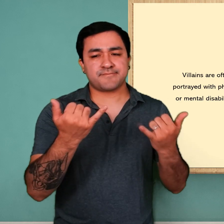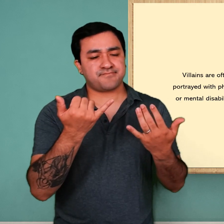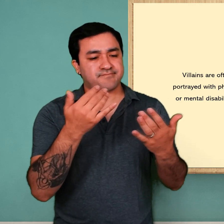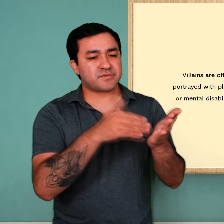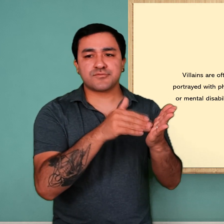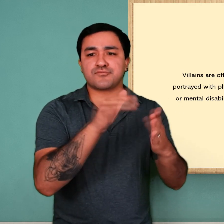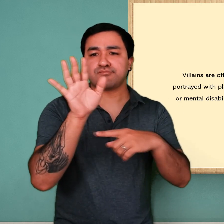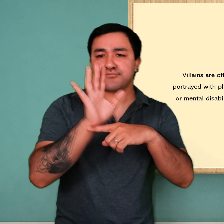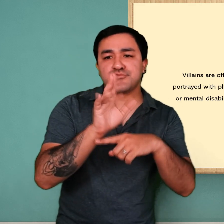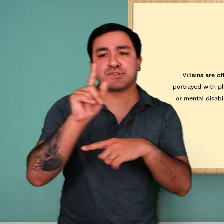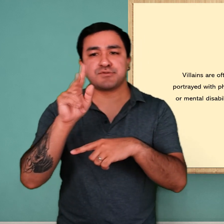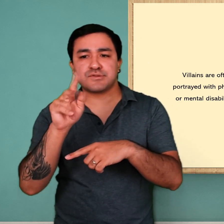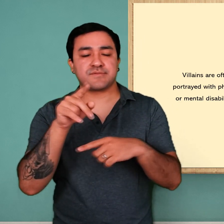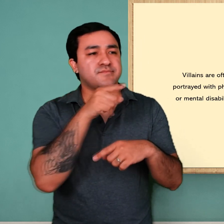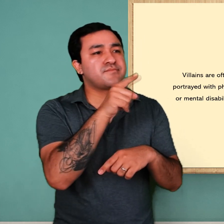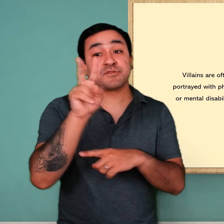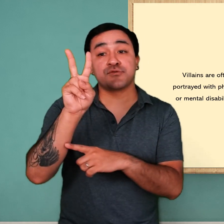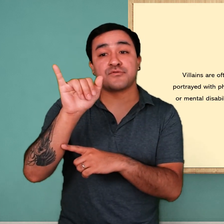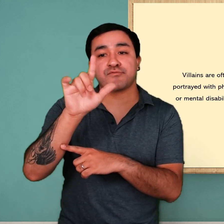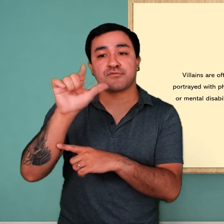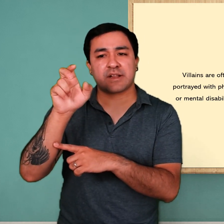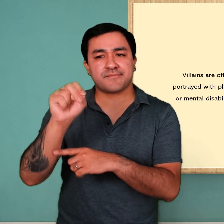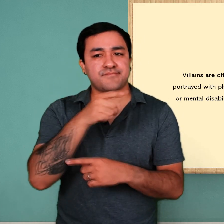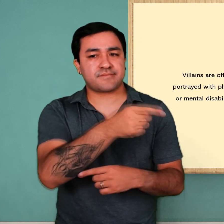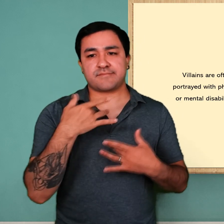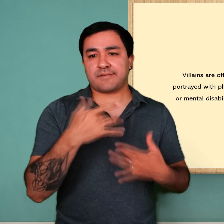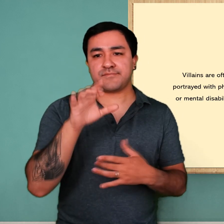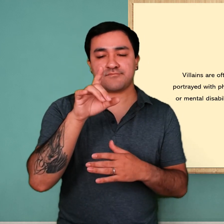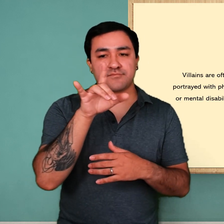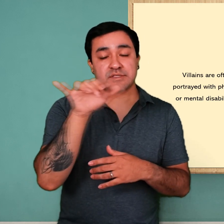When it comes to villains in media, they are sometimes betrayed with disabilities.